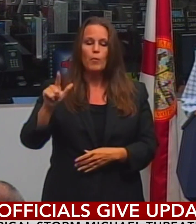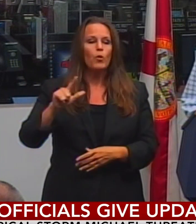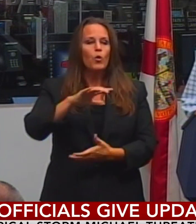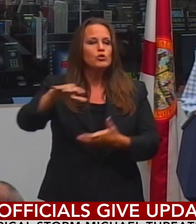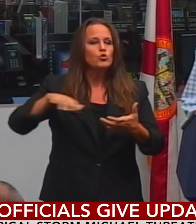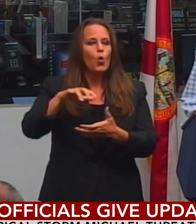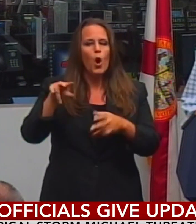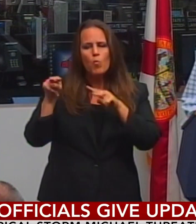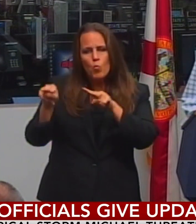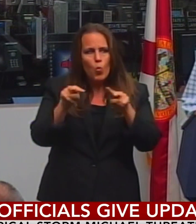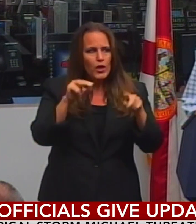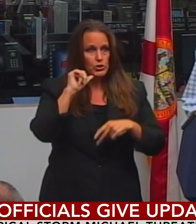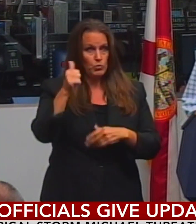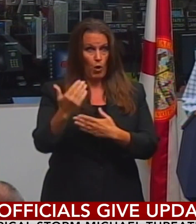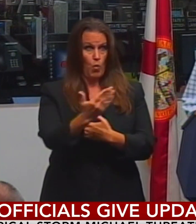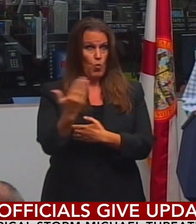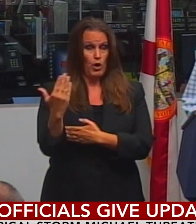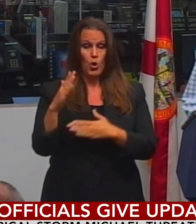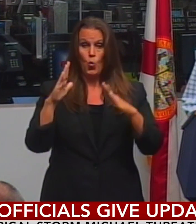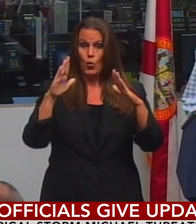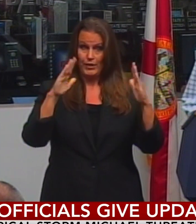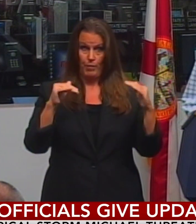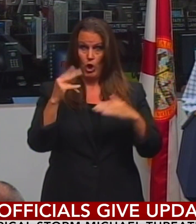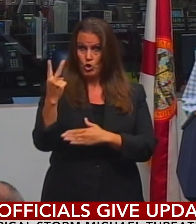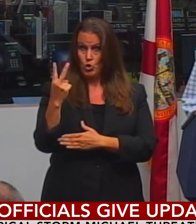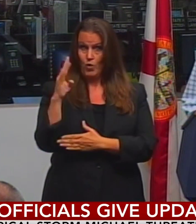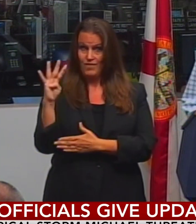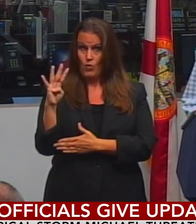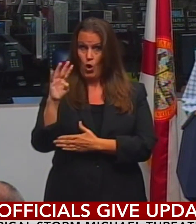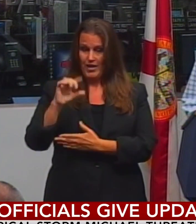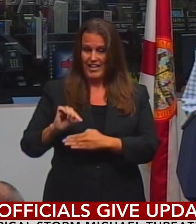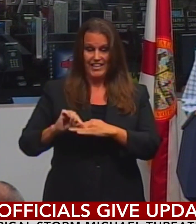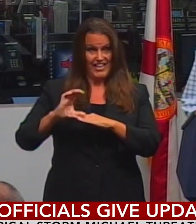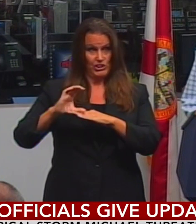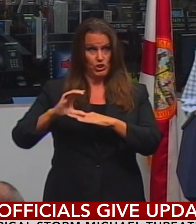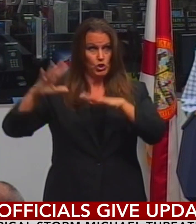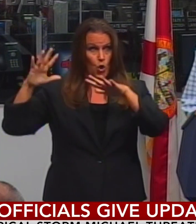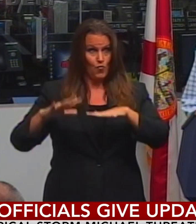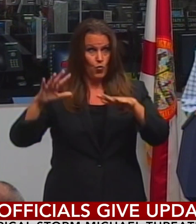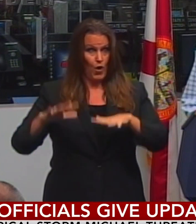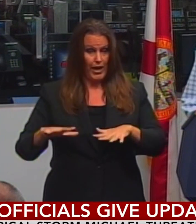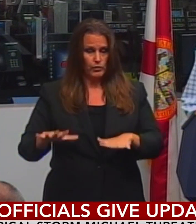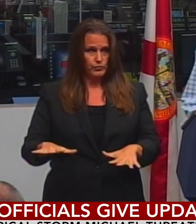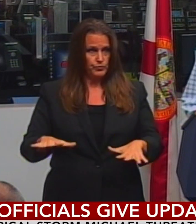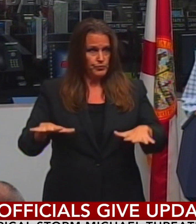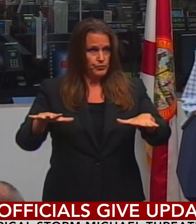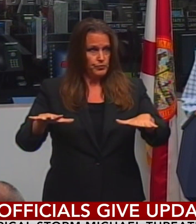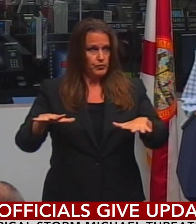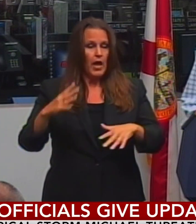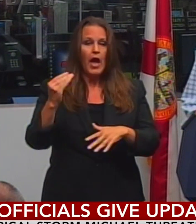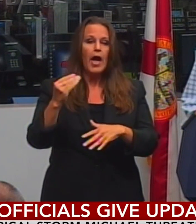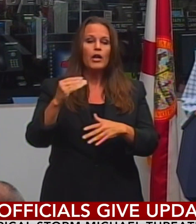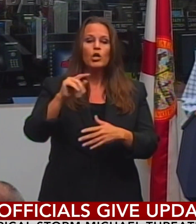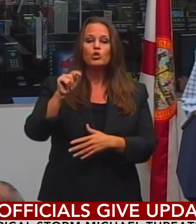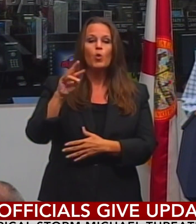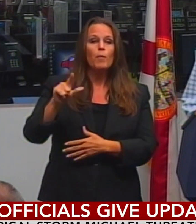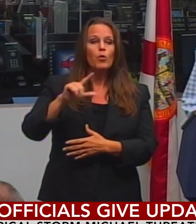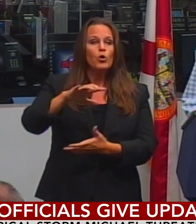WE WANT TO TAKE YOU NOW TO TALLAHASSEE, WHERE FLORIDA'S GOVERNOR, RICK SCOTT, IS HOLDING A NEWS CONFERENCE REGARDING TROPICAL STORM